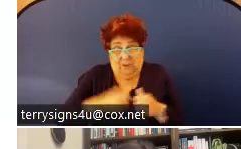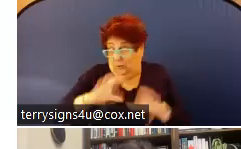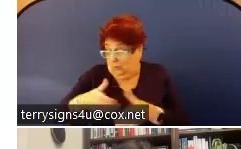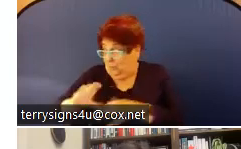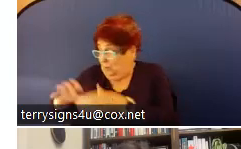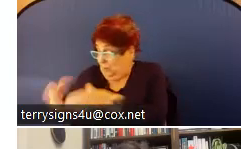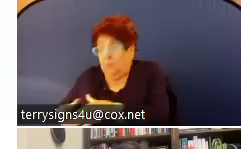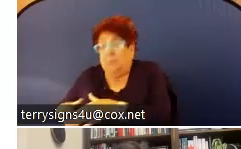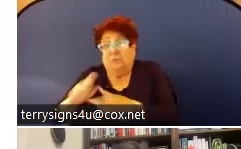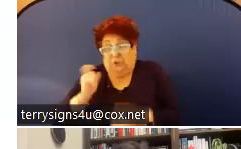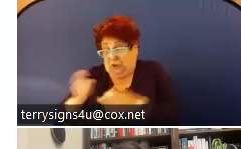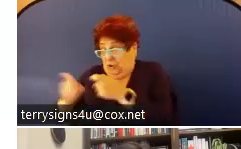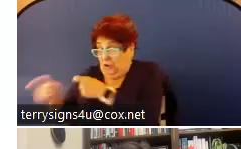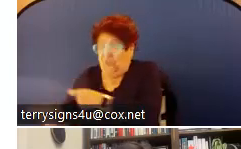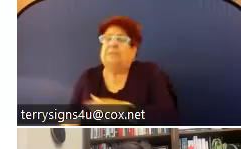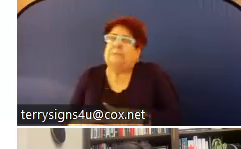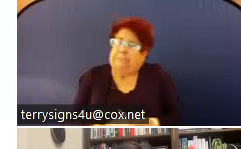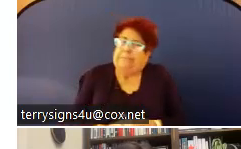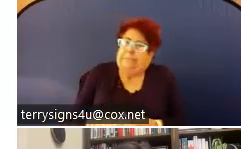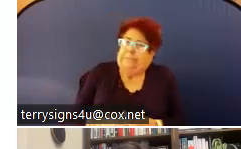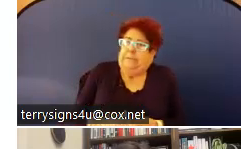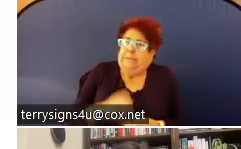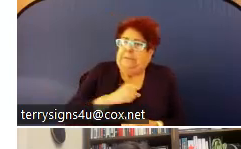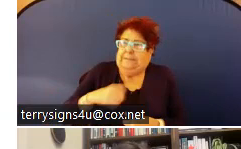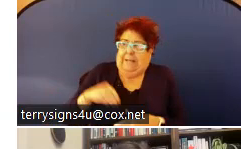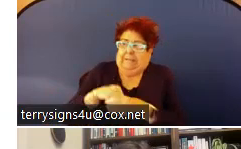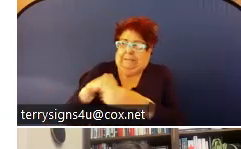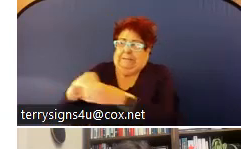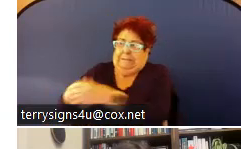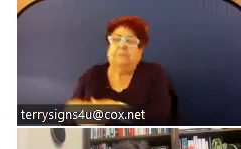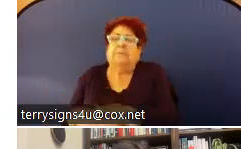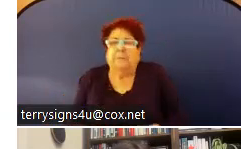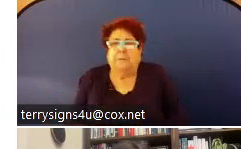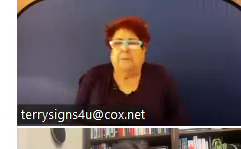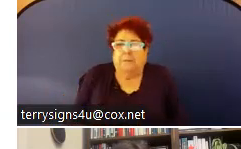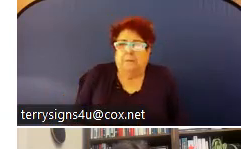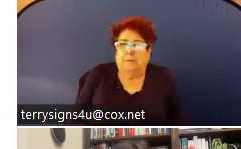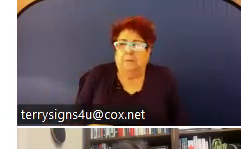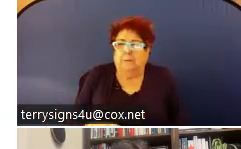here since 2017 and almost everybody else was not here and we have seen turnover happening.